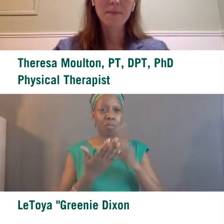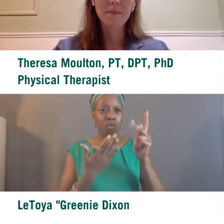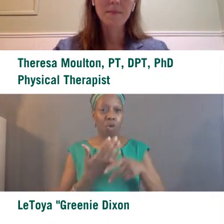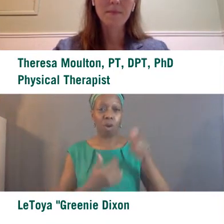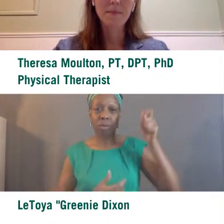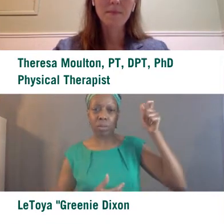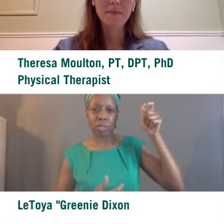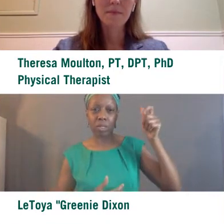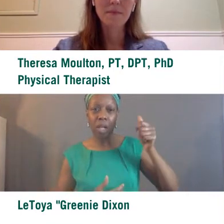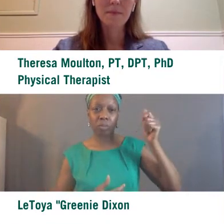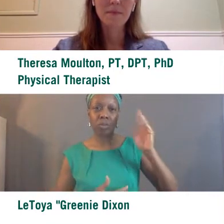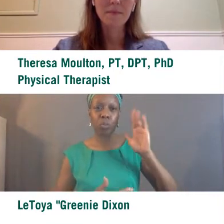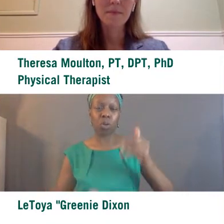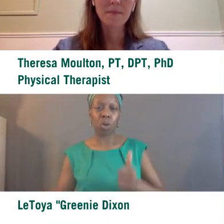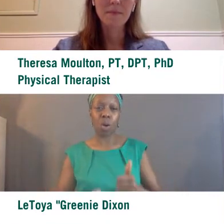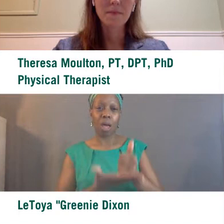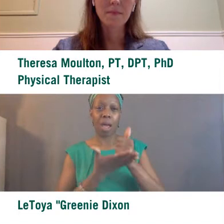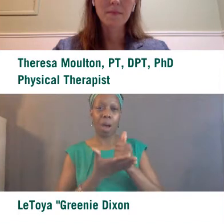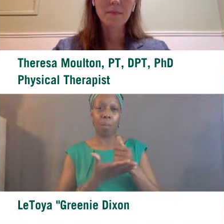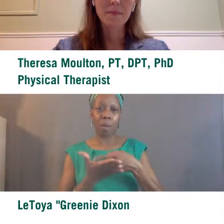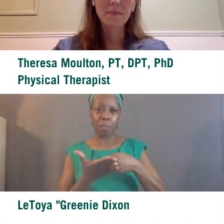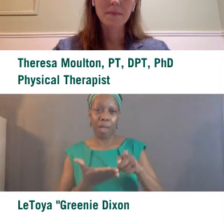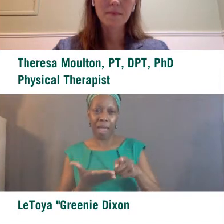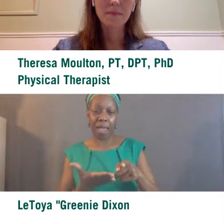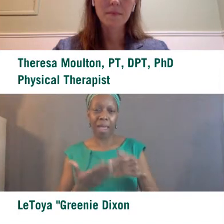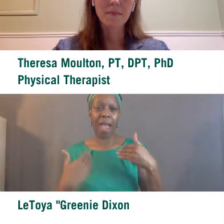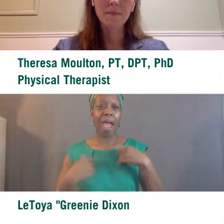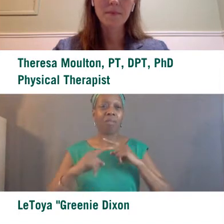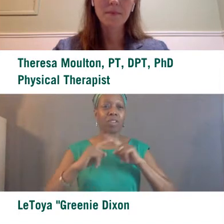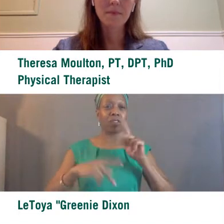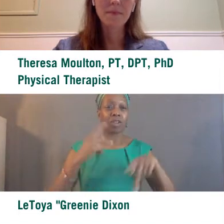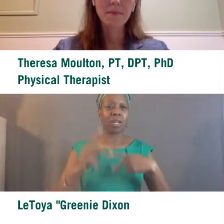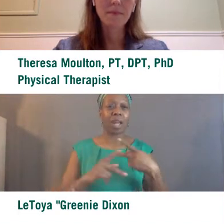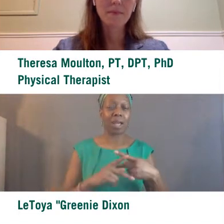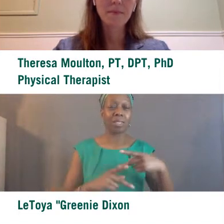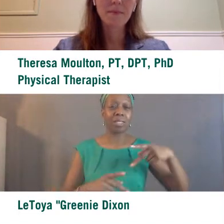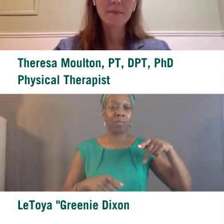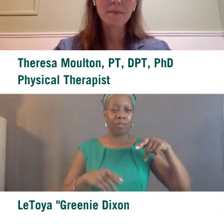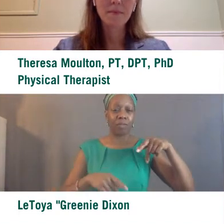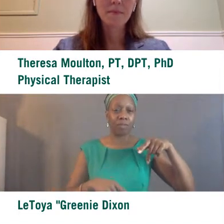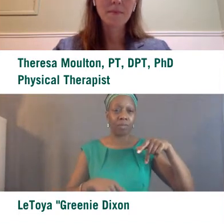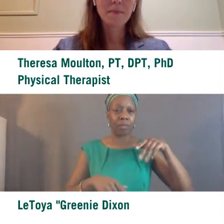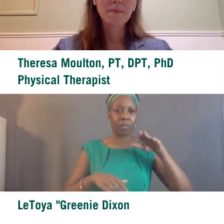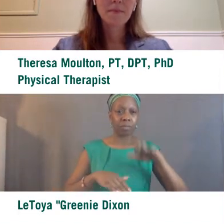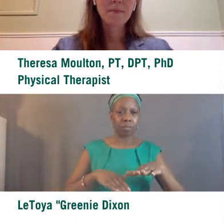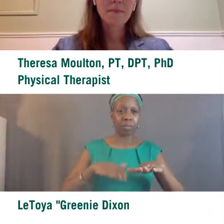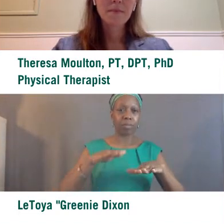Different gait trainers. So supportive walking devices that insurance can sometimes pay for.